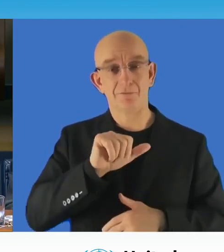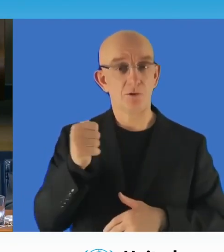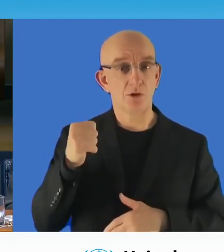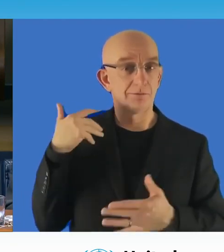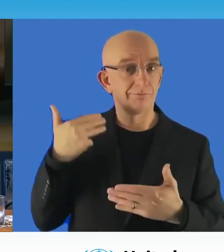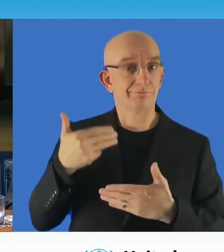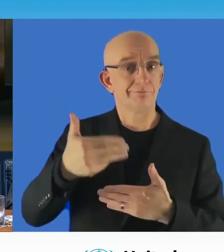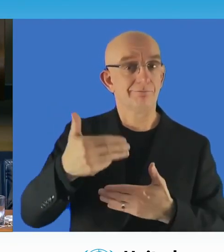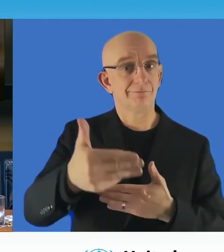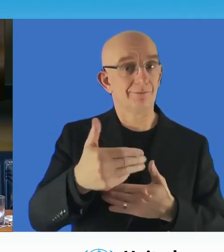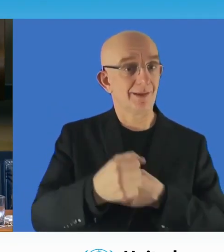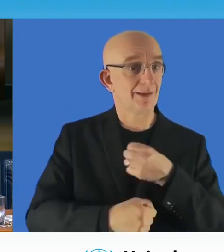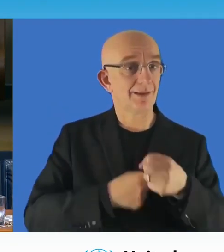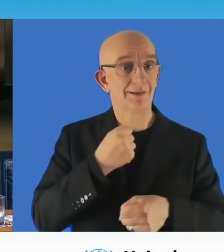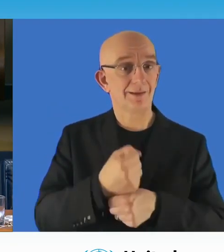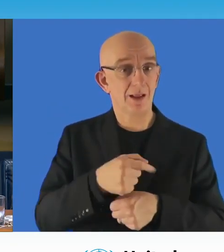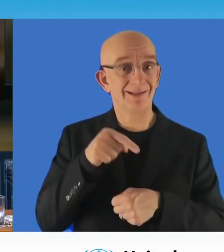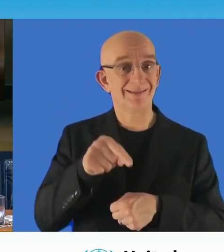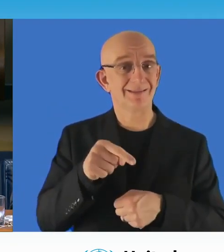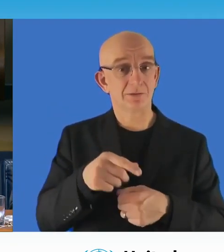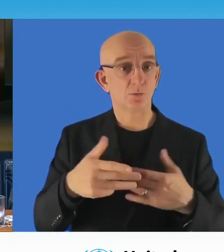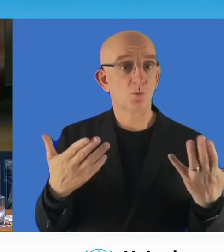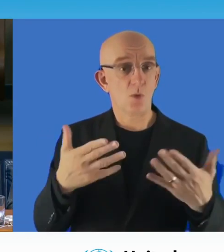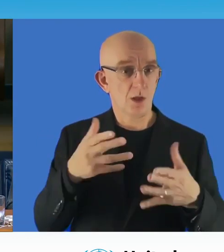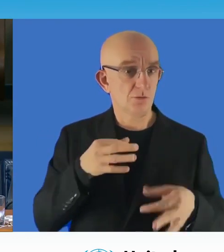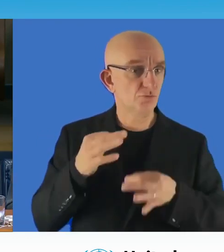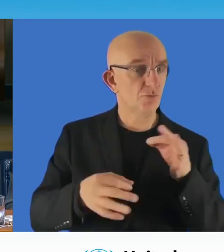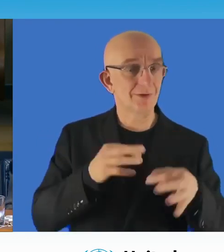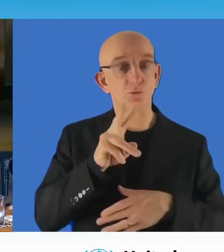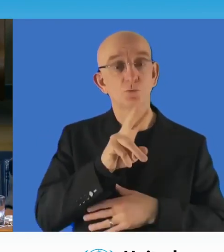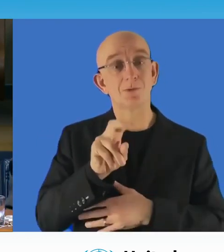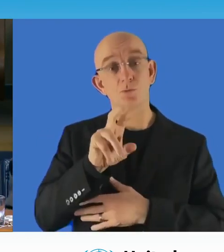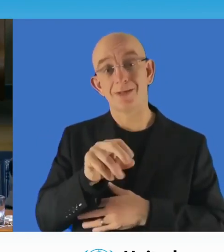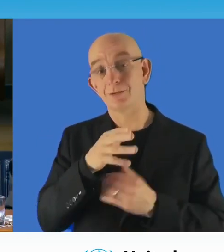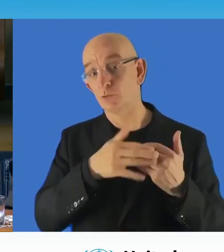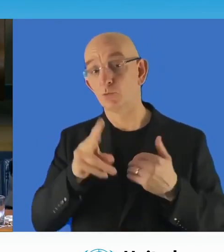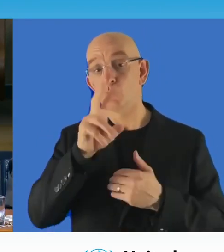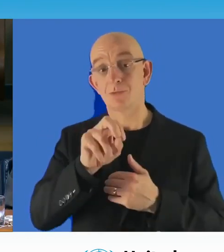in the process of drafting a new strategy to cover the next three years and to prepare for this we